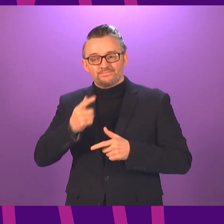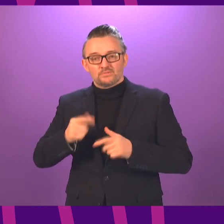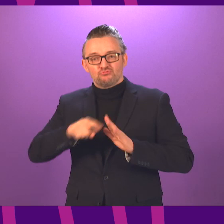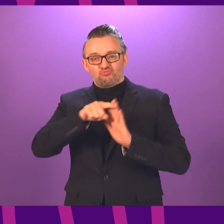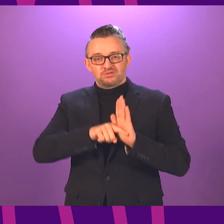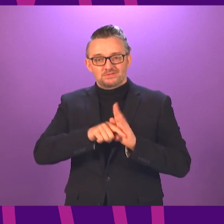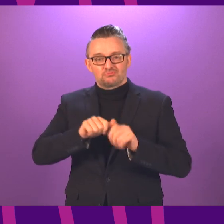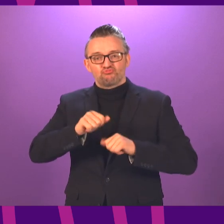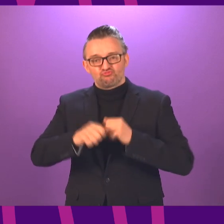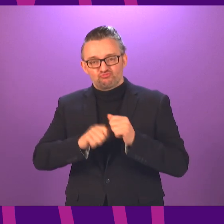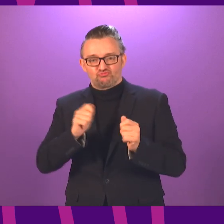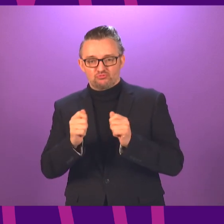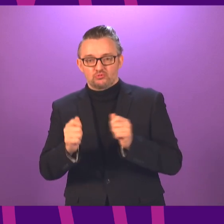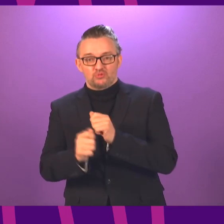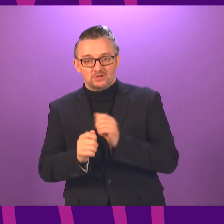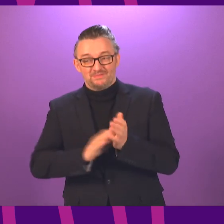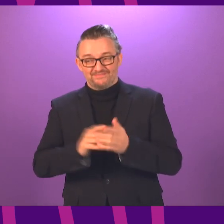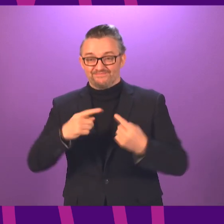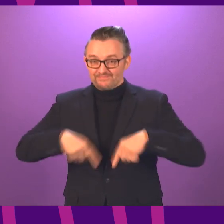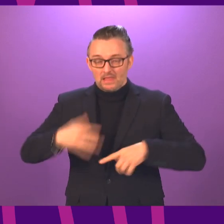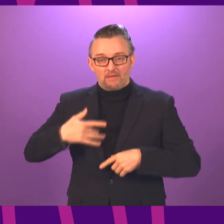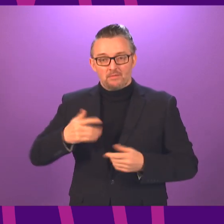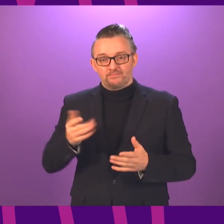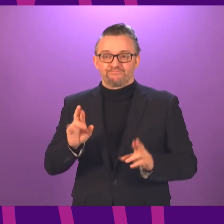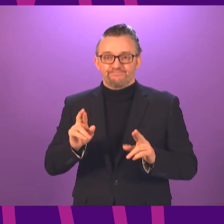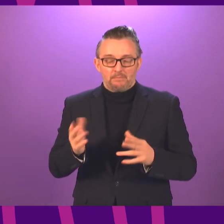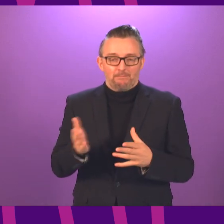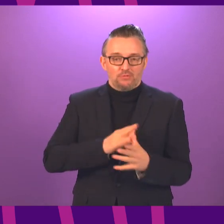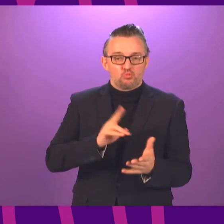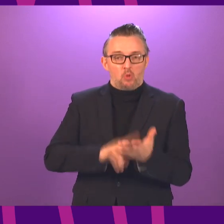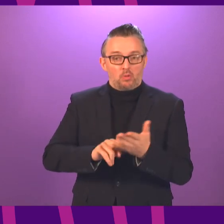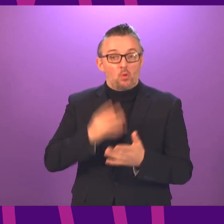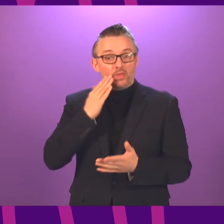and restoring greater normality to our lives, just as quickly as it is safe and sustainable to do so.